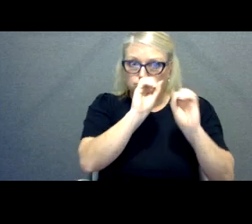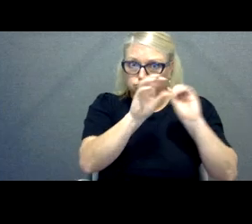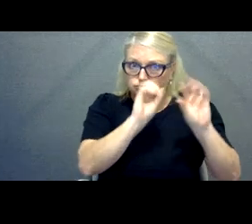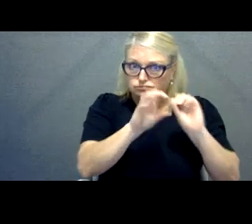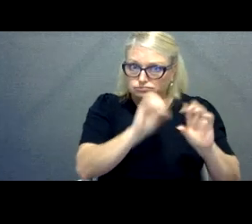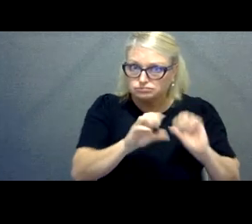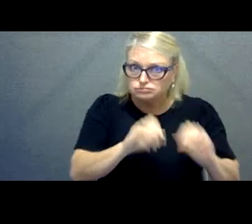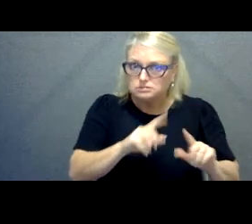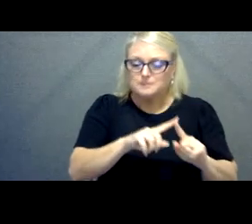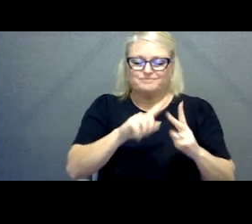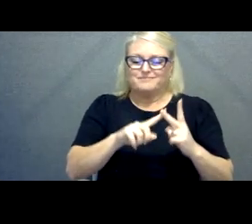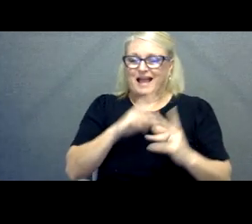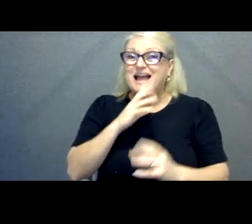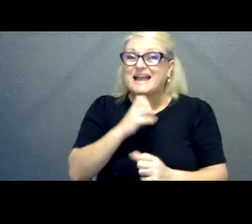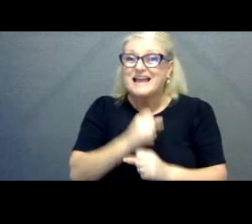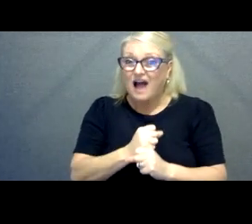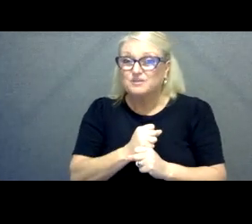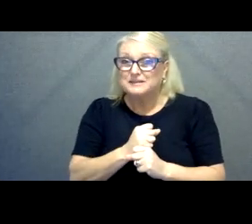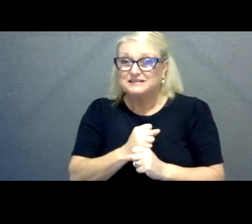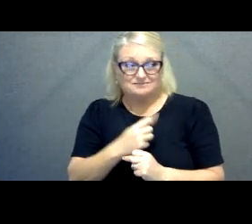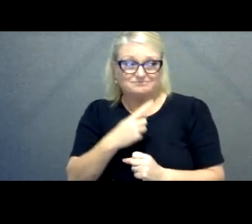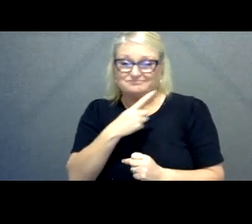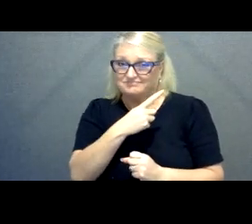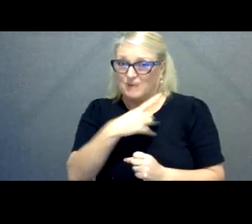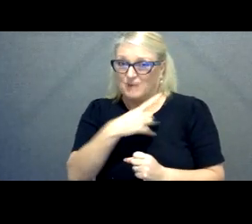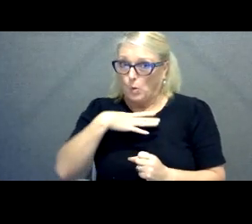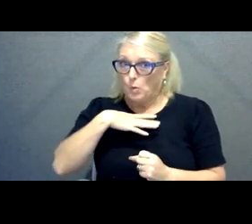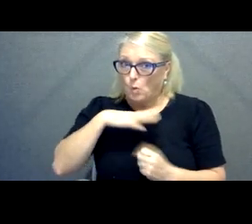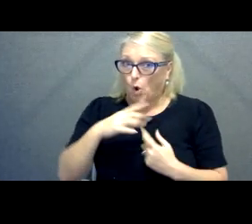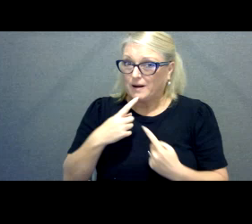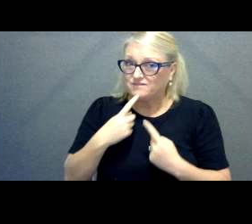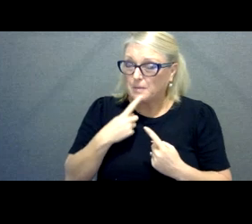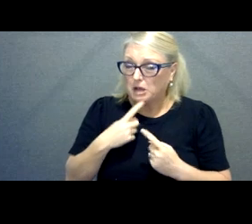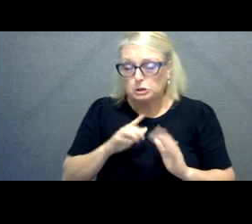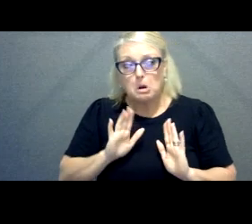the they are important questions that we ask we and we do ask if you can please try to complete